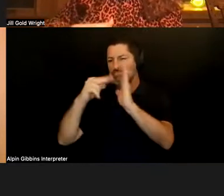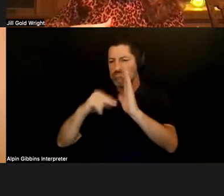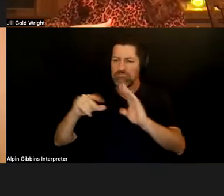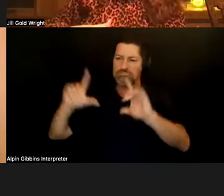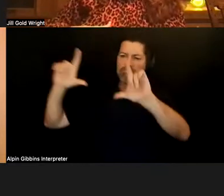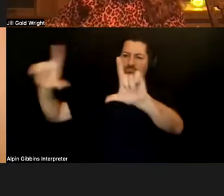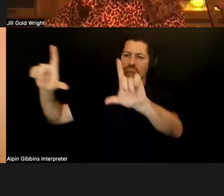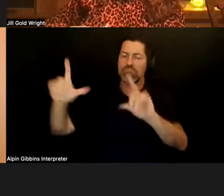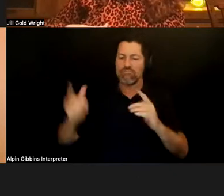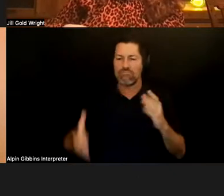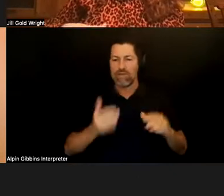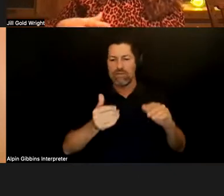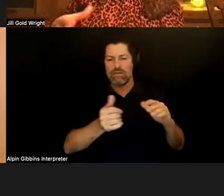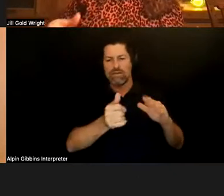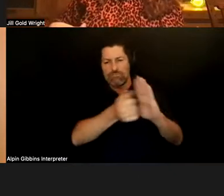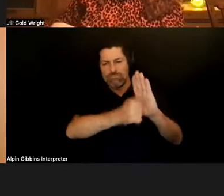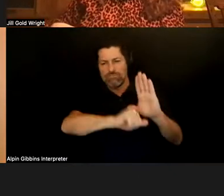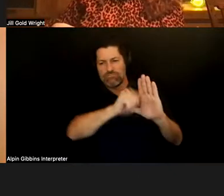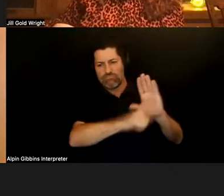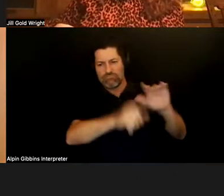sculpture, Right? 20:25:55 Certainly in a Catholic church you'll